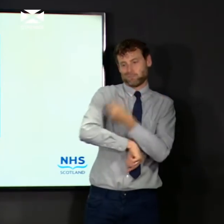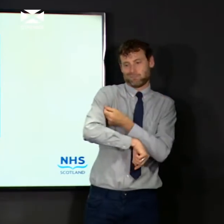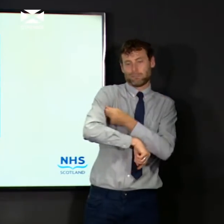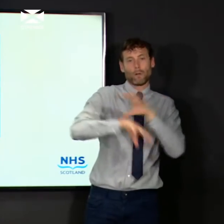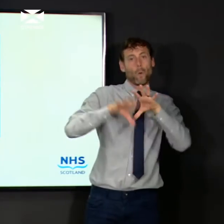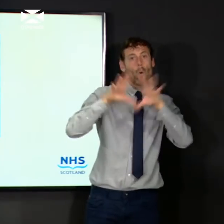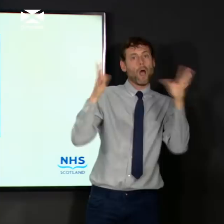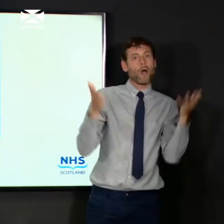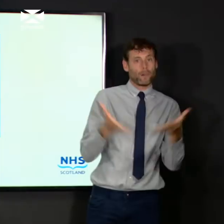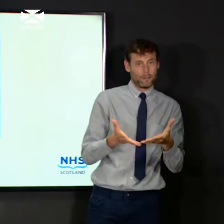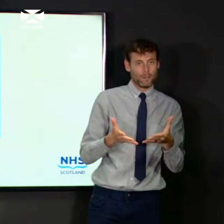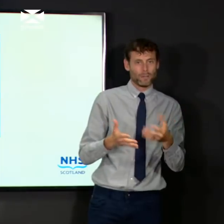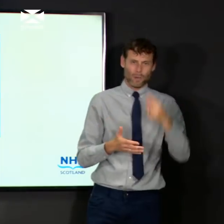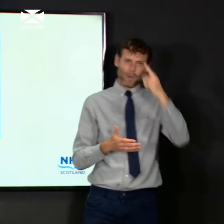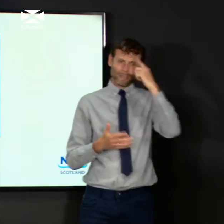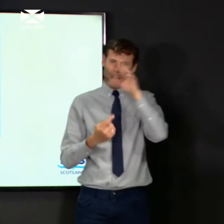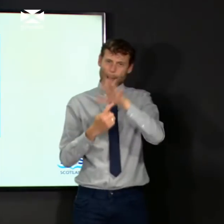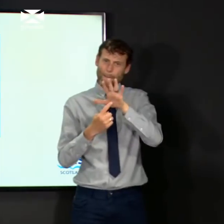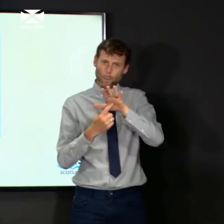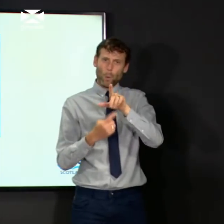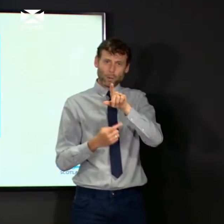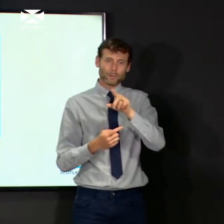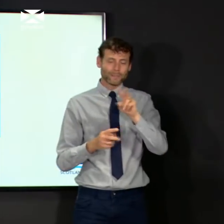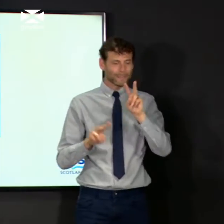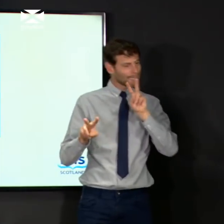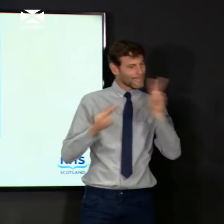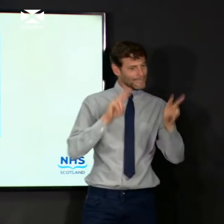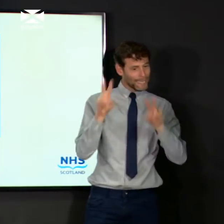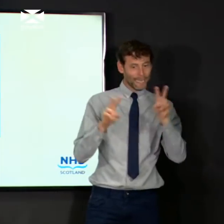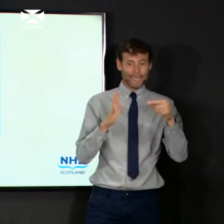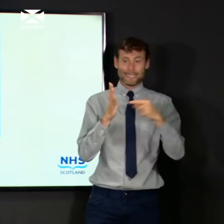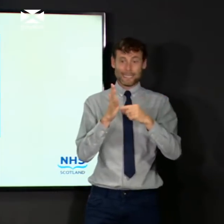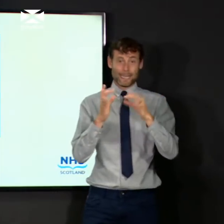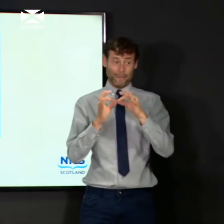important to draw a distinction. We should of course aim for the lowest number we can